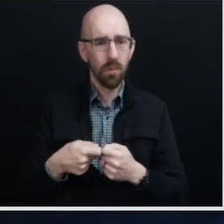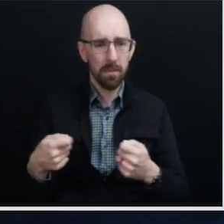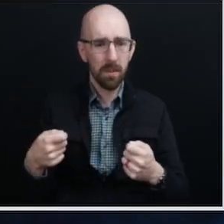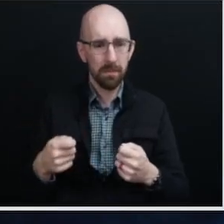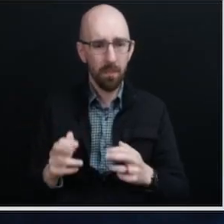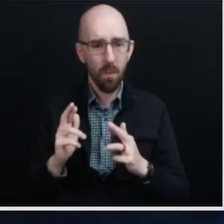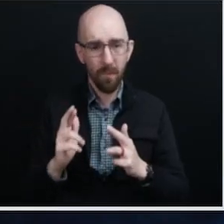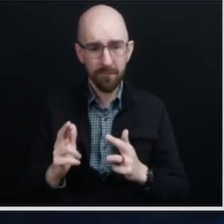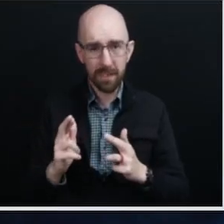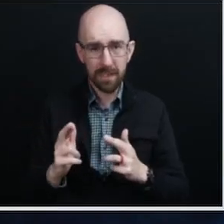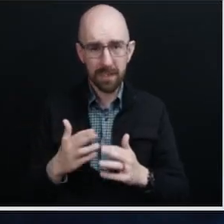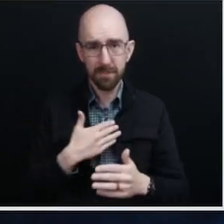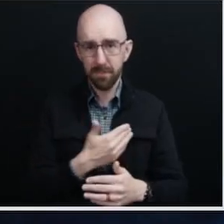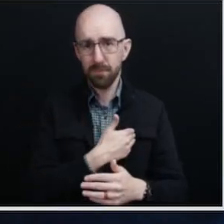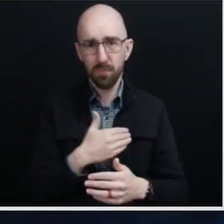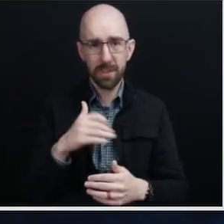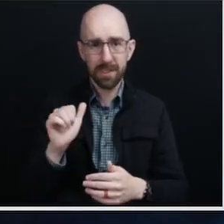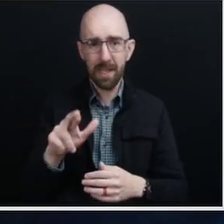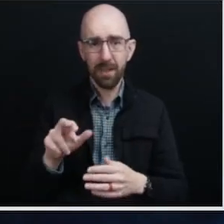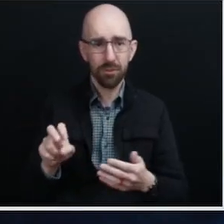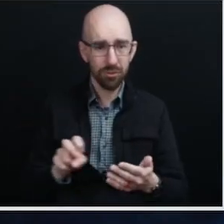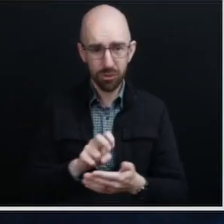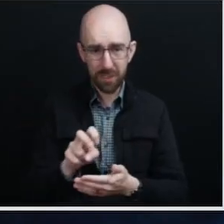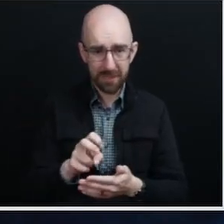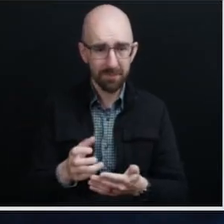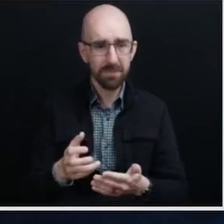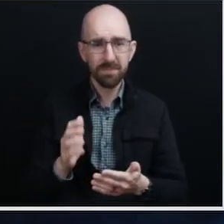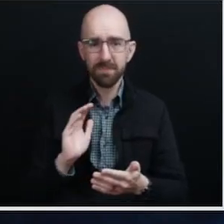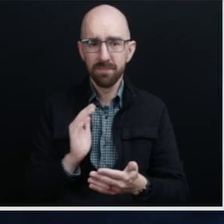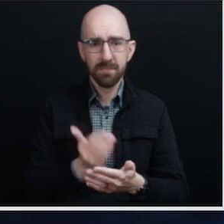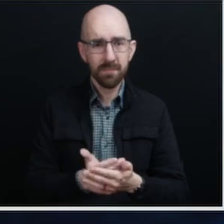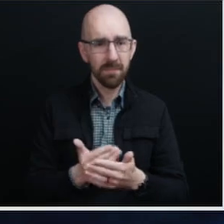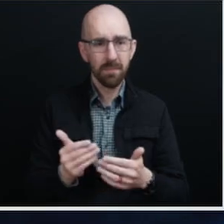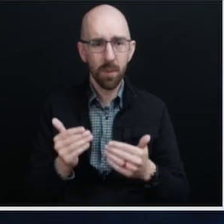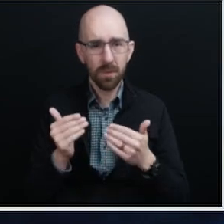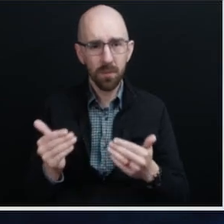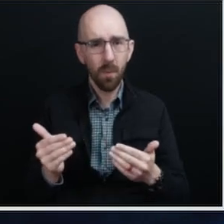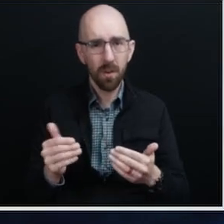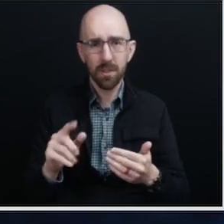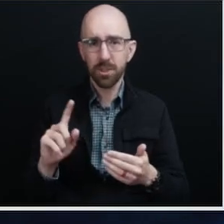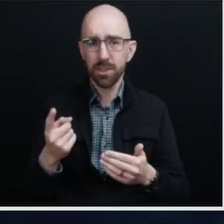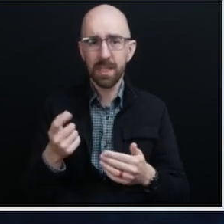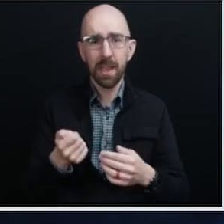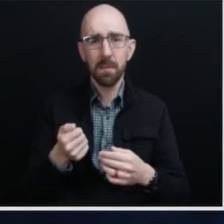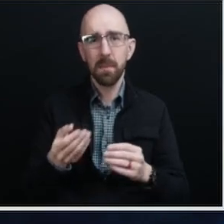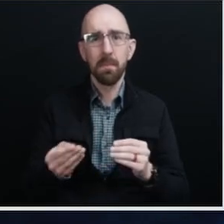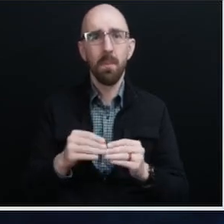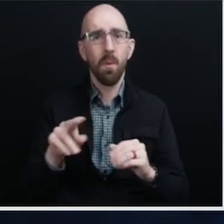my breast cancer journey um and get to moving towards just like a little bit of normaly. Um,